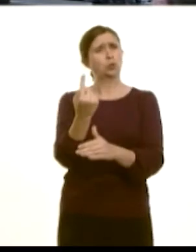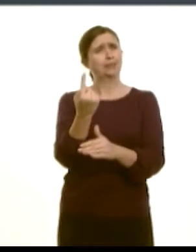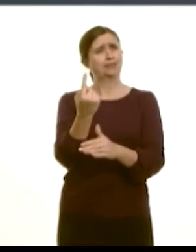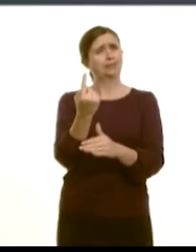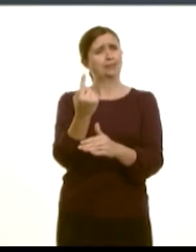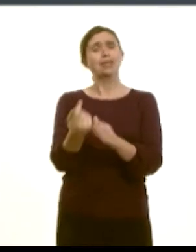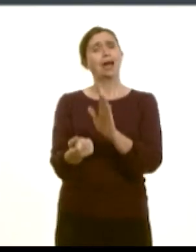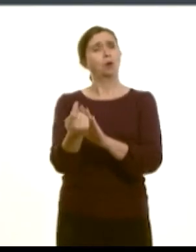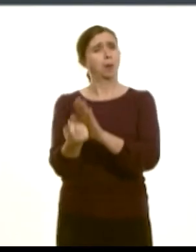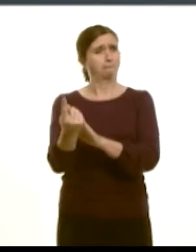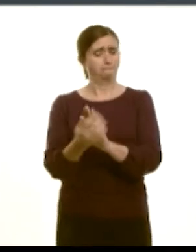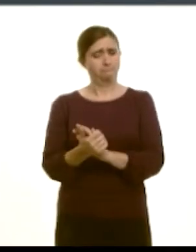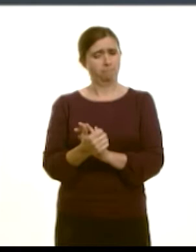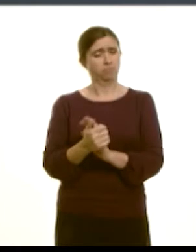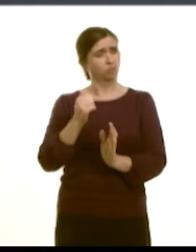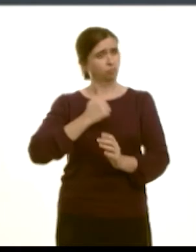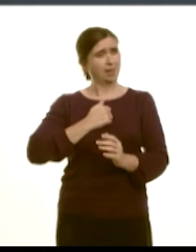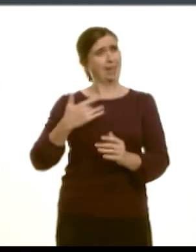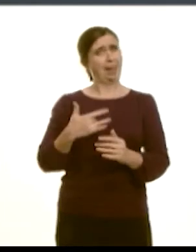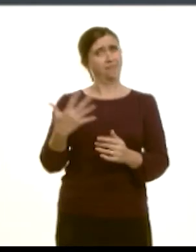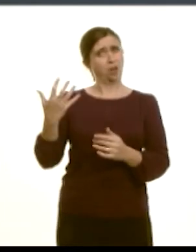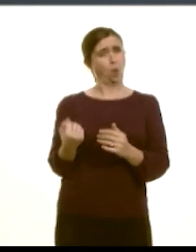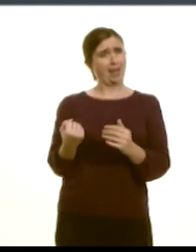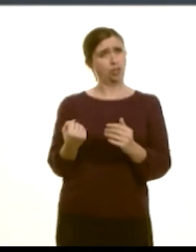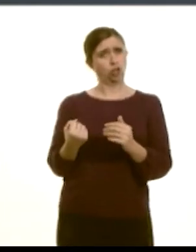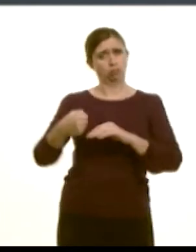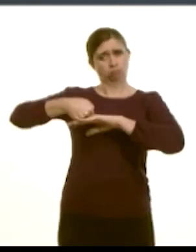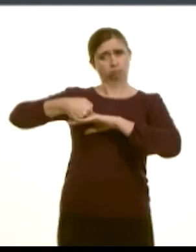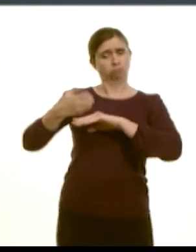Will you agree with me that the living wage campaign will further these objectives, if